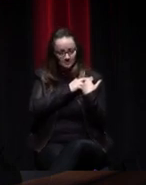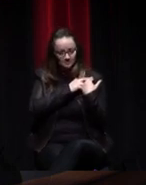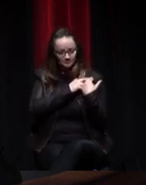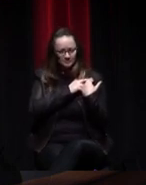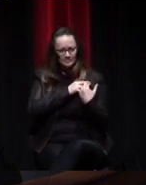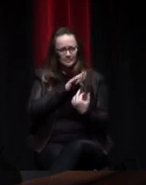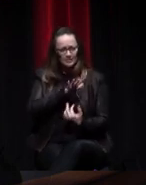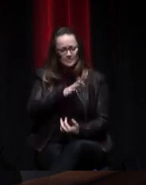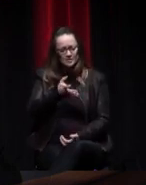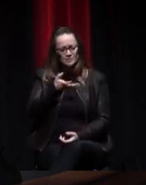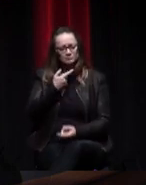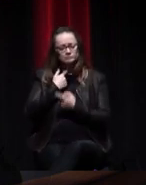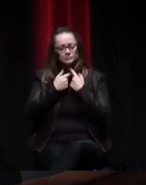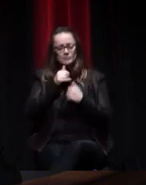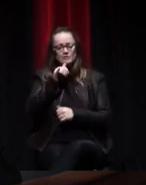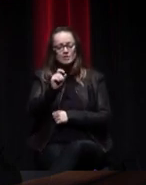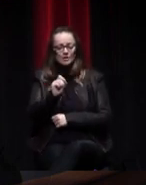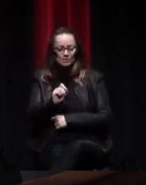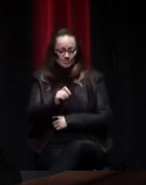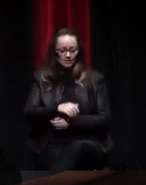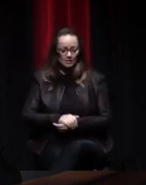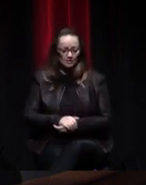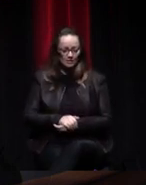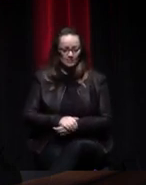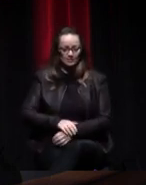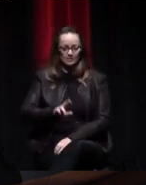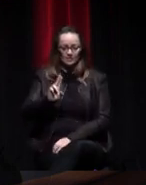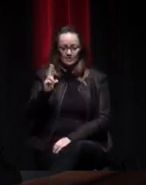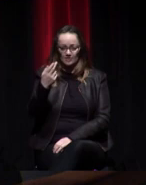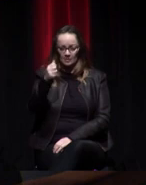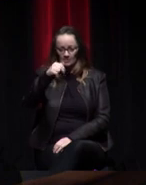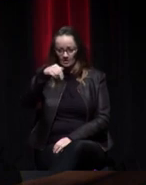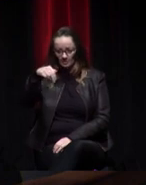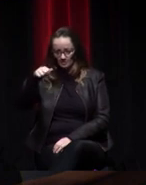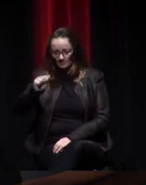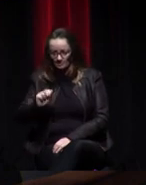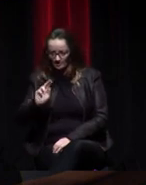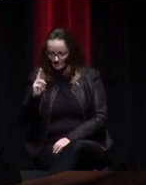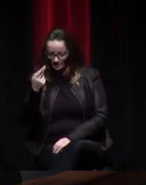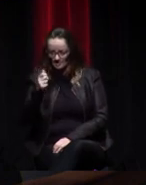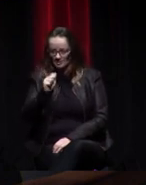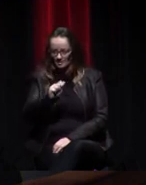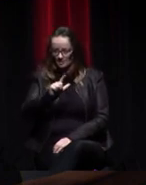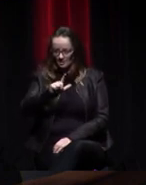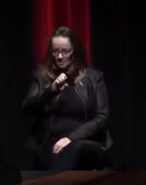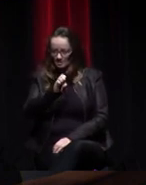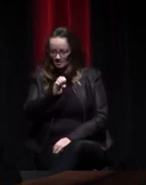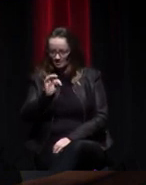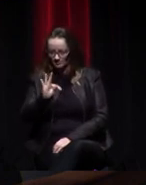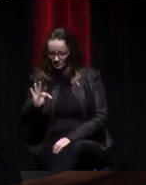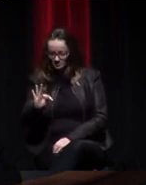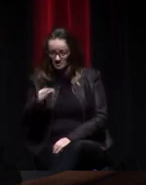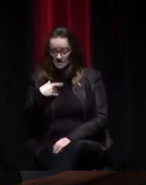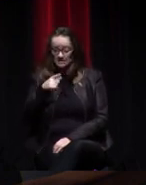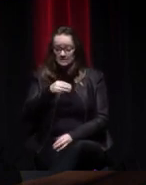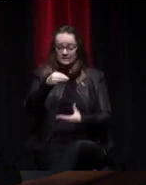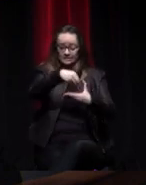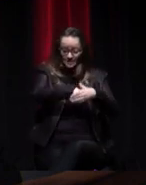But I'd like to talk a little about a concept from Hannah Arendt, found in "Truth and Politics".